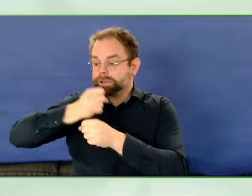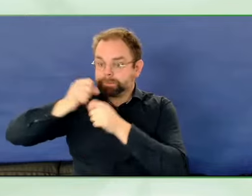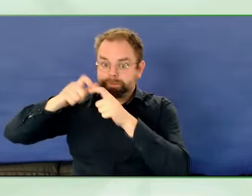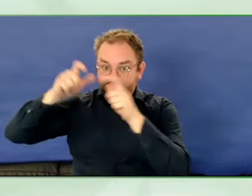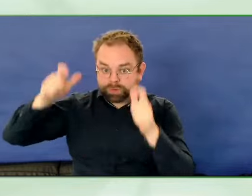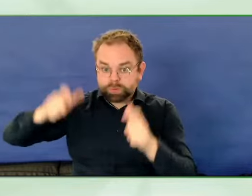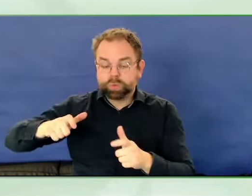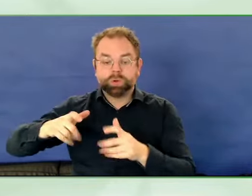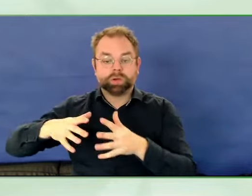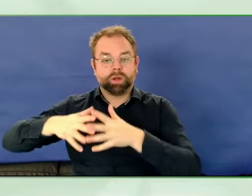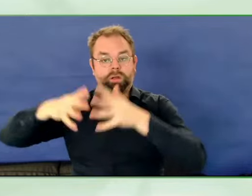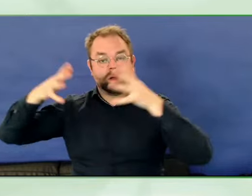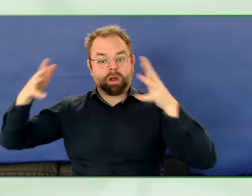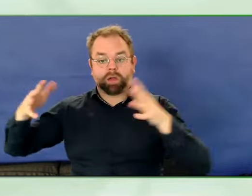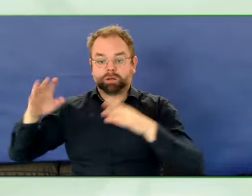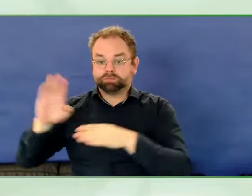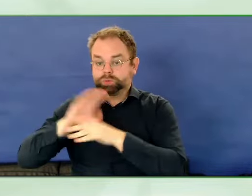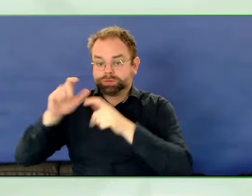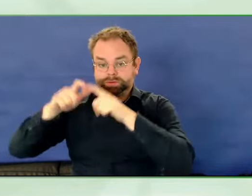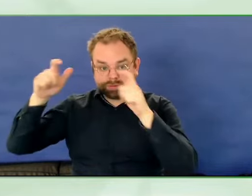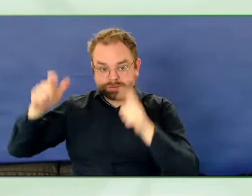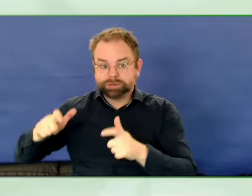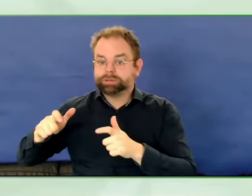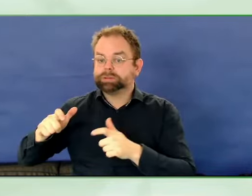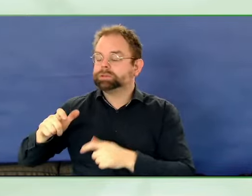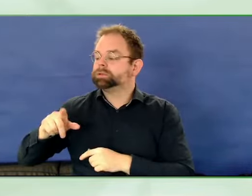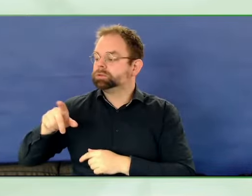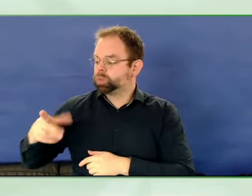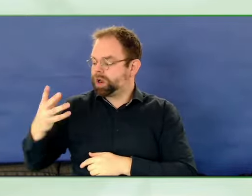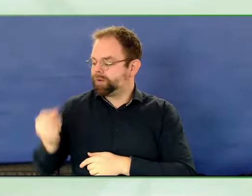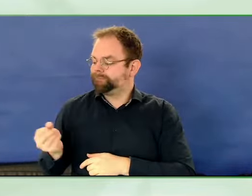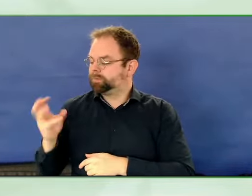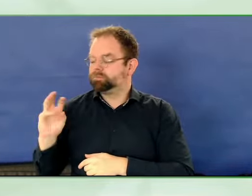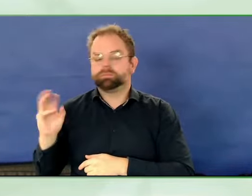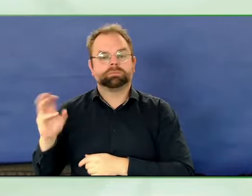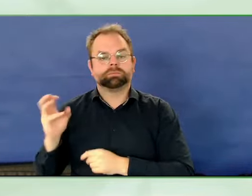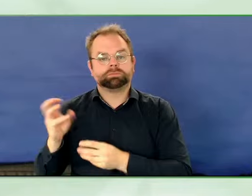tool because it shows them the gap that they may need you to fulfil.